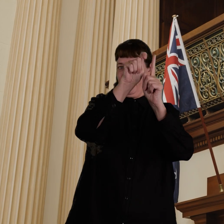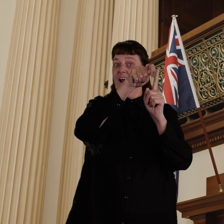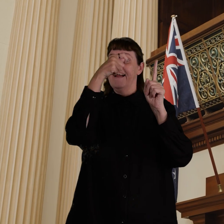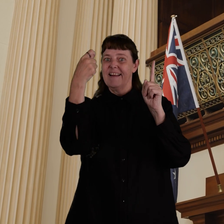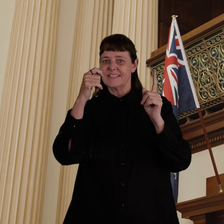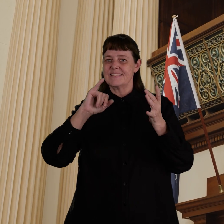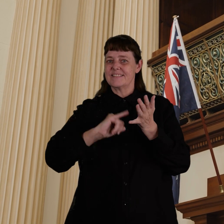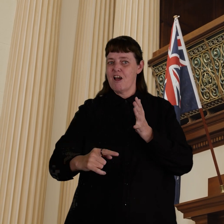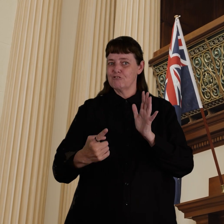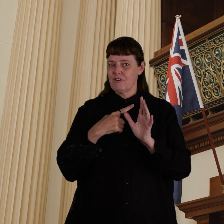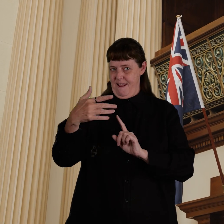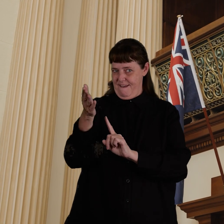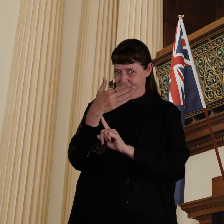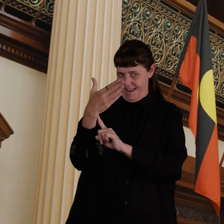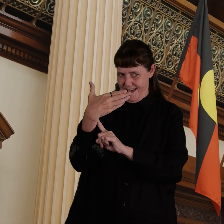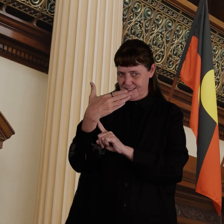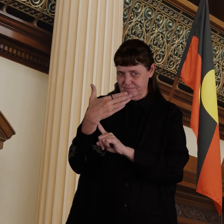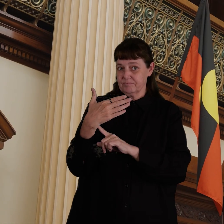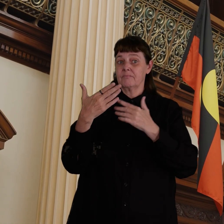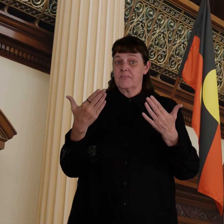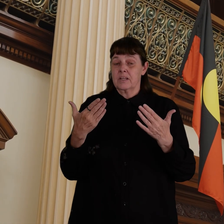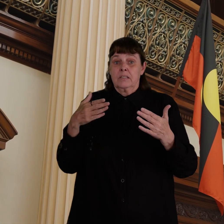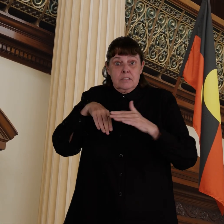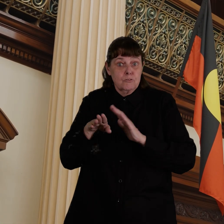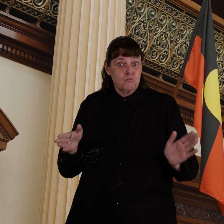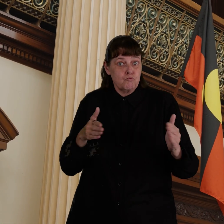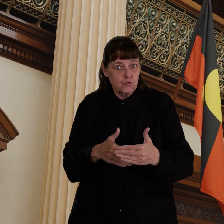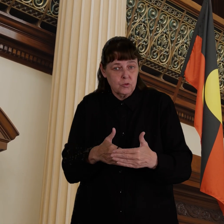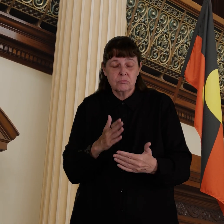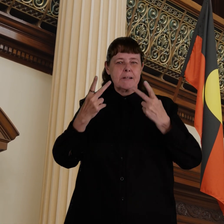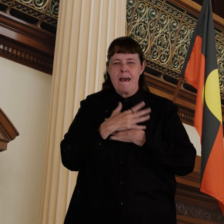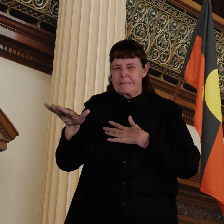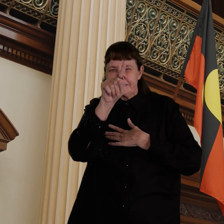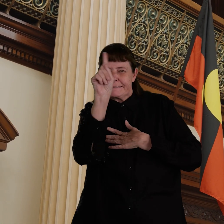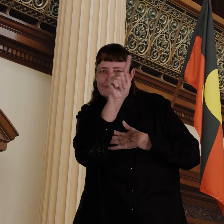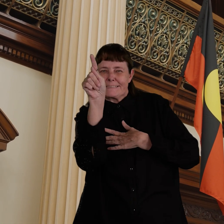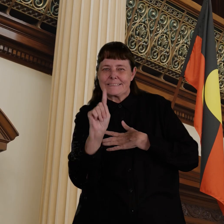Inside our chamber, we're very lucky that we have the Aboriginal flag and the Torres Strait Islander